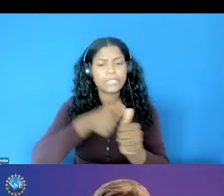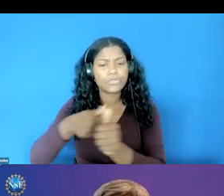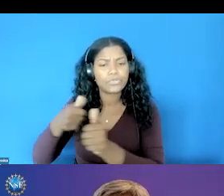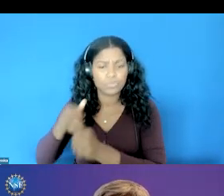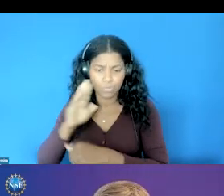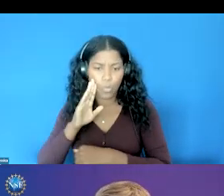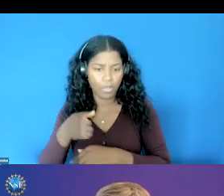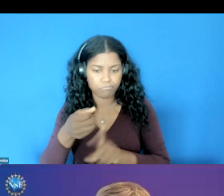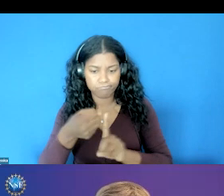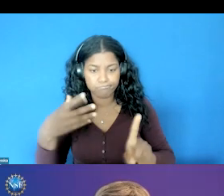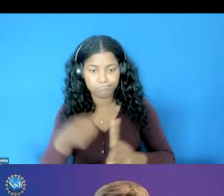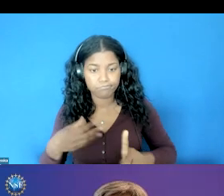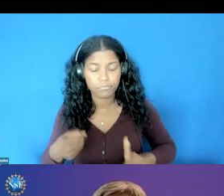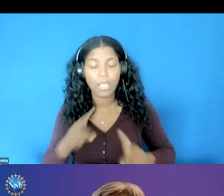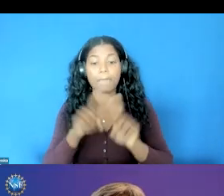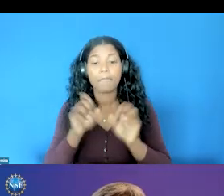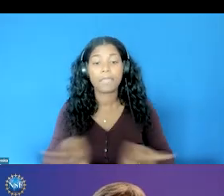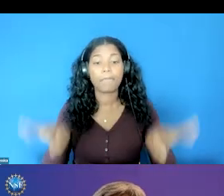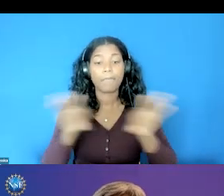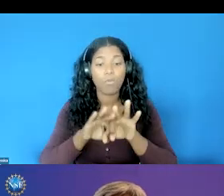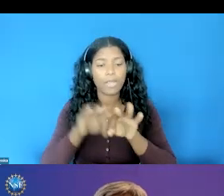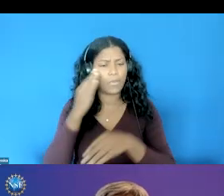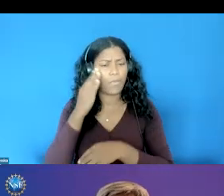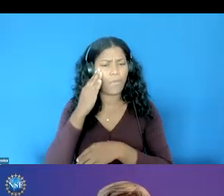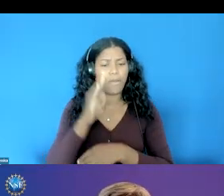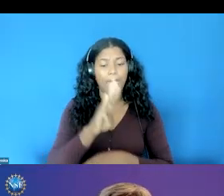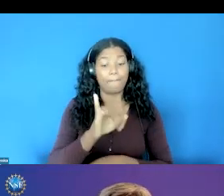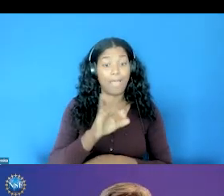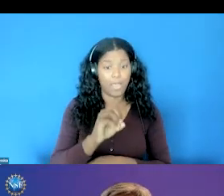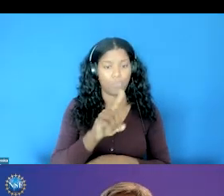But it's also important to note that the BIO directorate encourages research that cuts